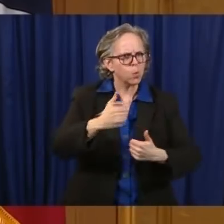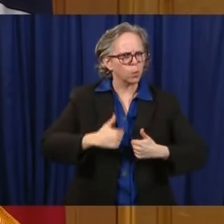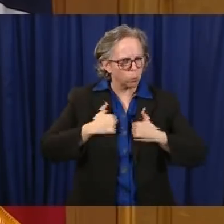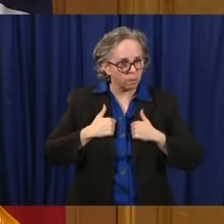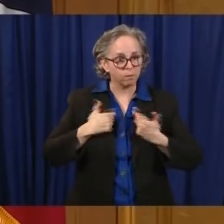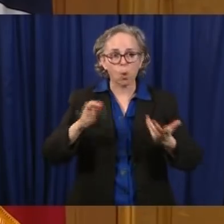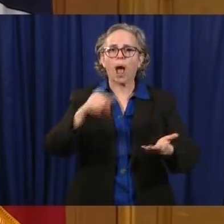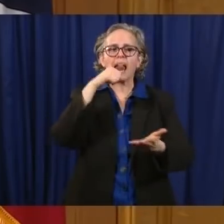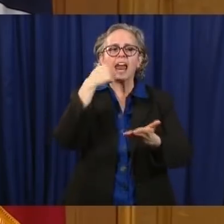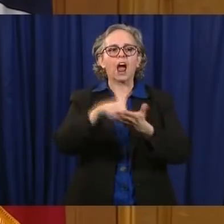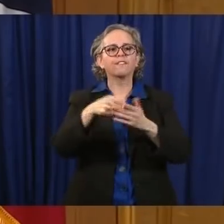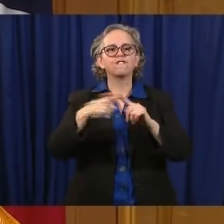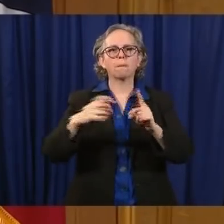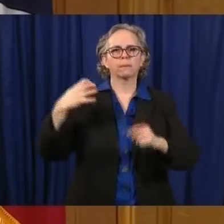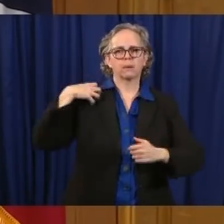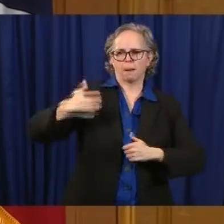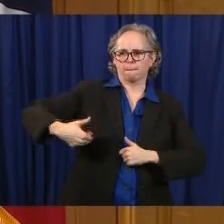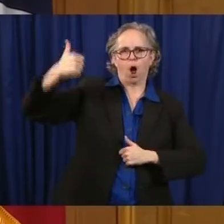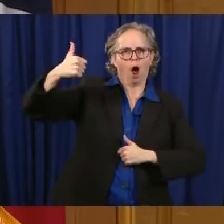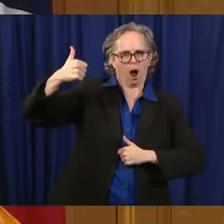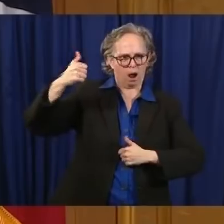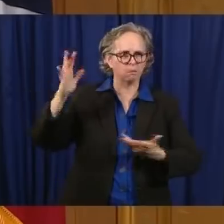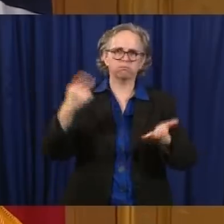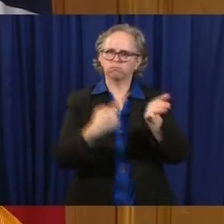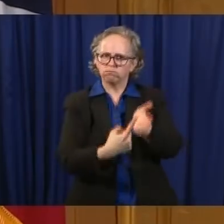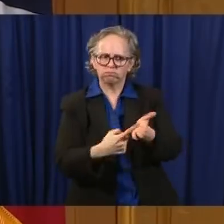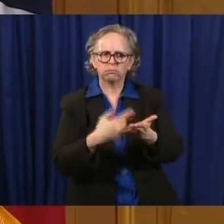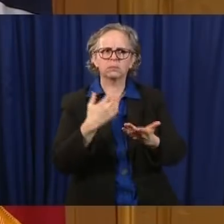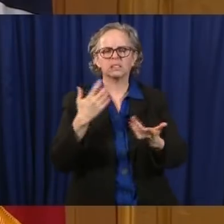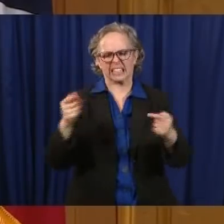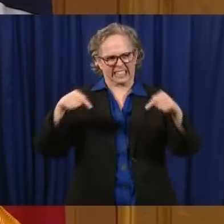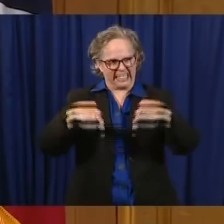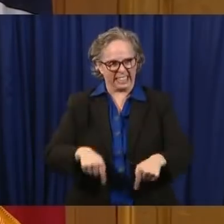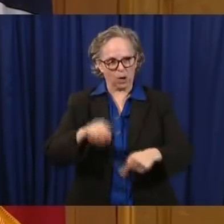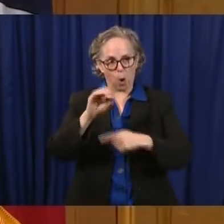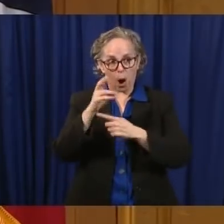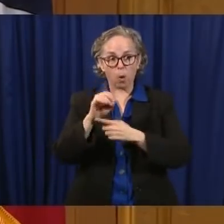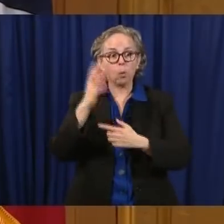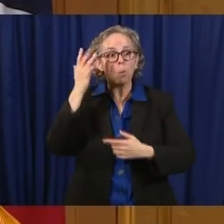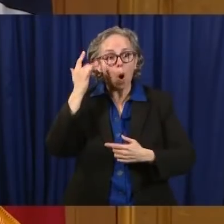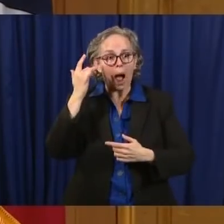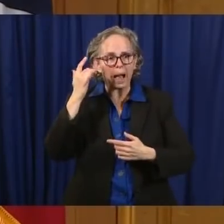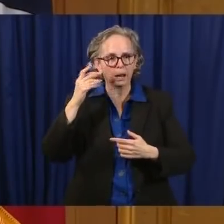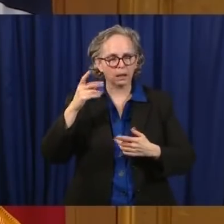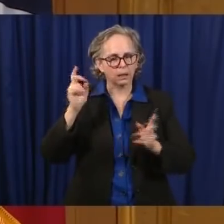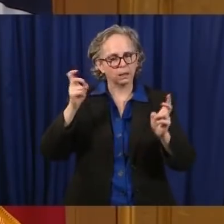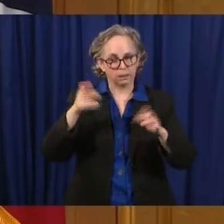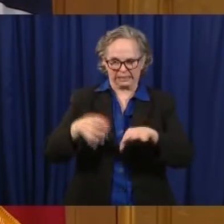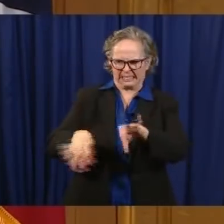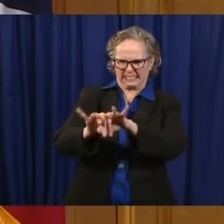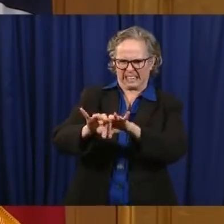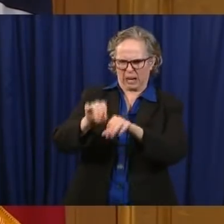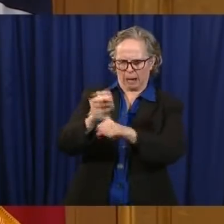INCLUDE MAN WITH A PERSON'S NAME AND AN OHIO ADDRESS, OR A BILL WITH THE PERSON'S NAME AND OHIO ADDRESS, OR LETTER FROM